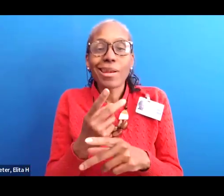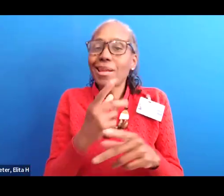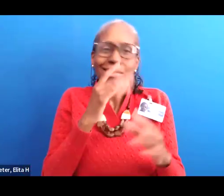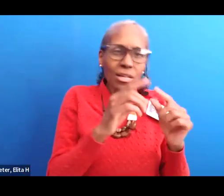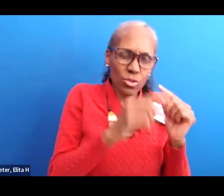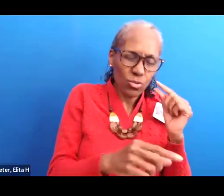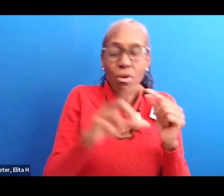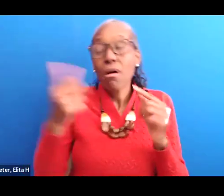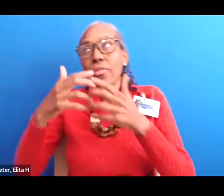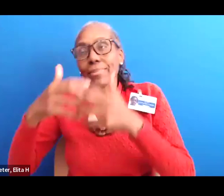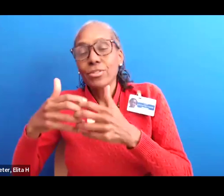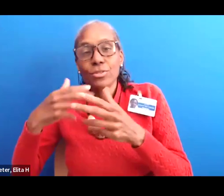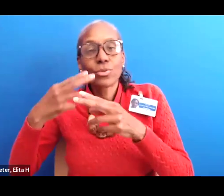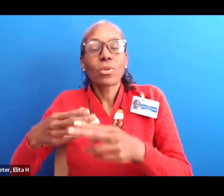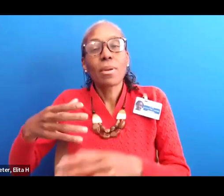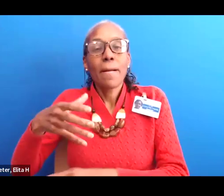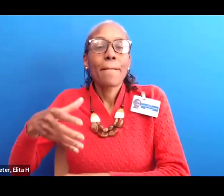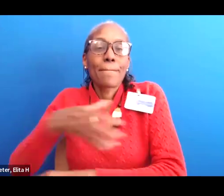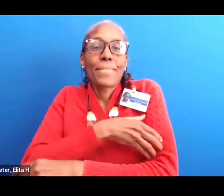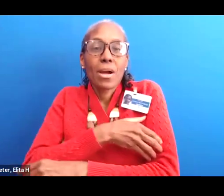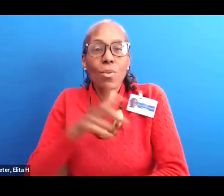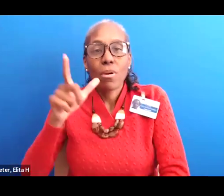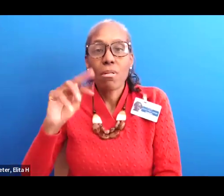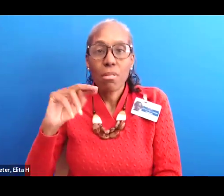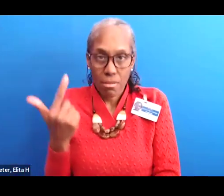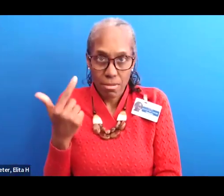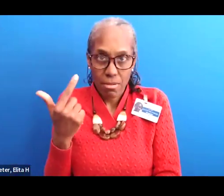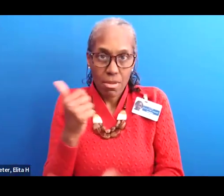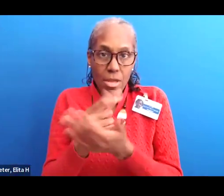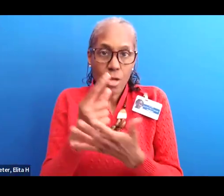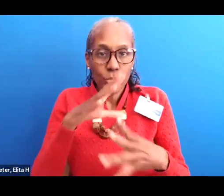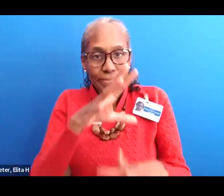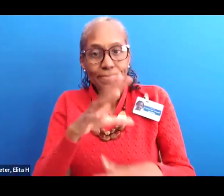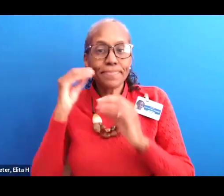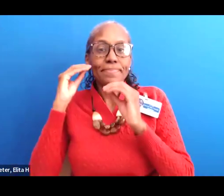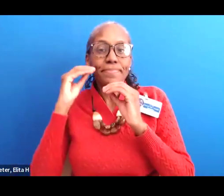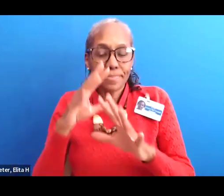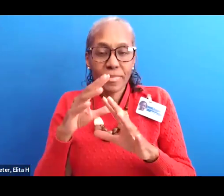kind of thing, you buy it. That helps you breathe in and out against resistance.